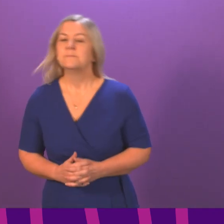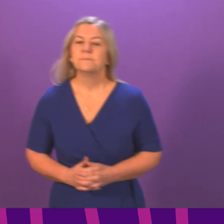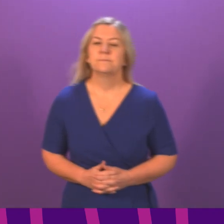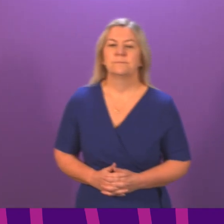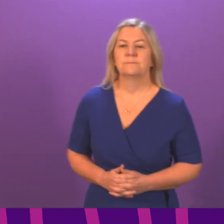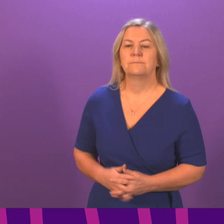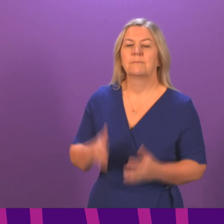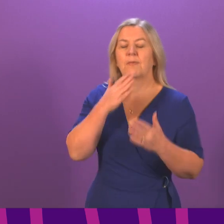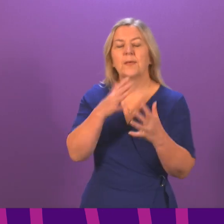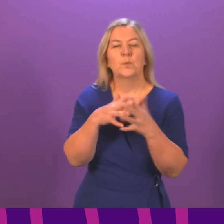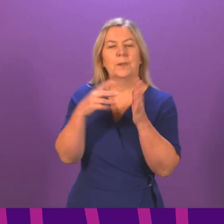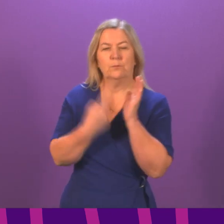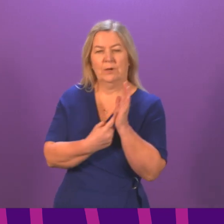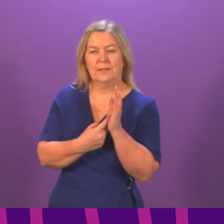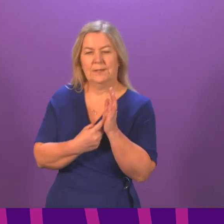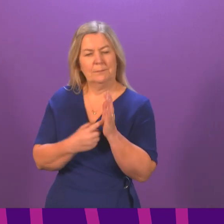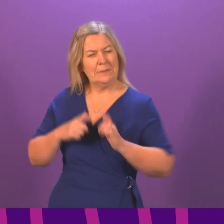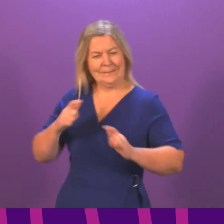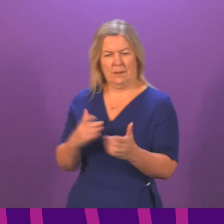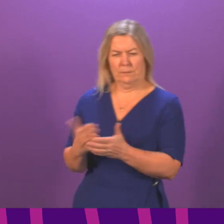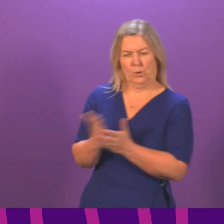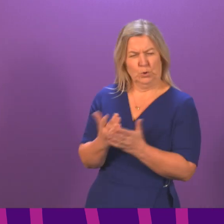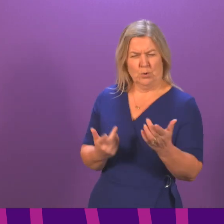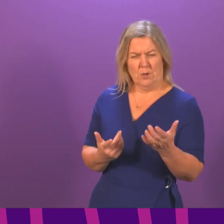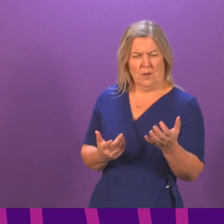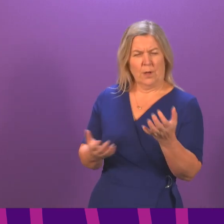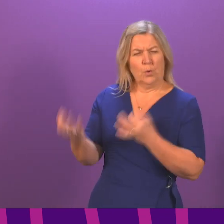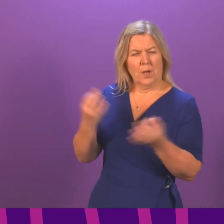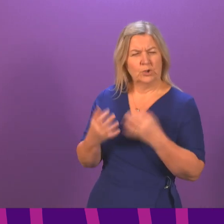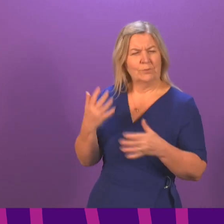did not hear why it is taking so long to get families in to see their loved ones in care